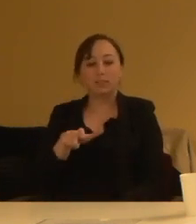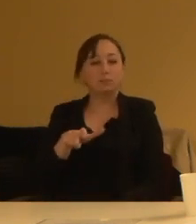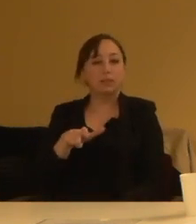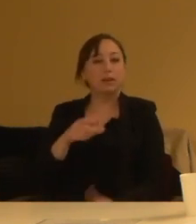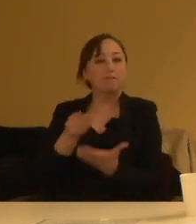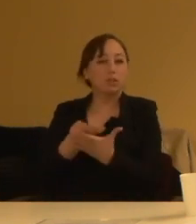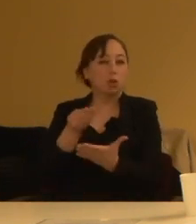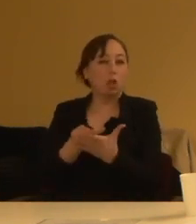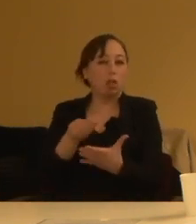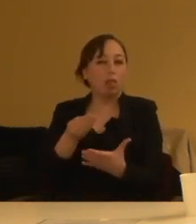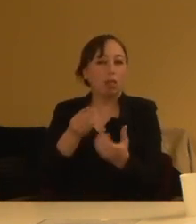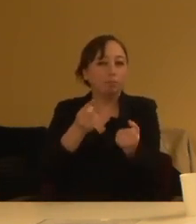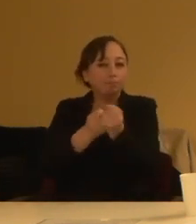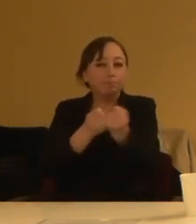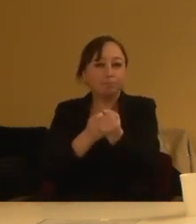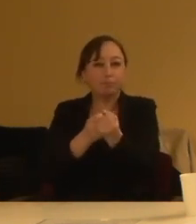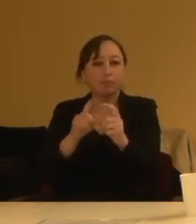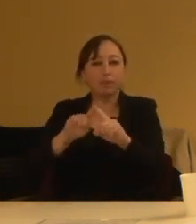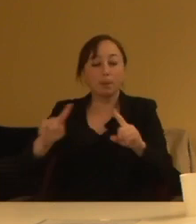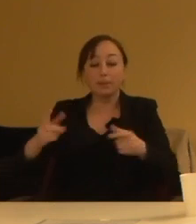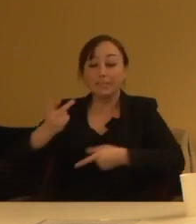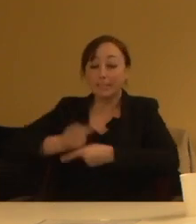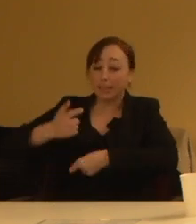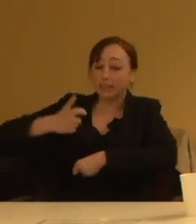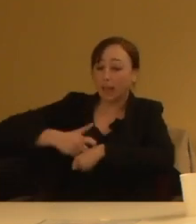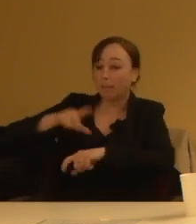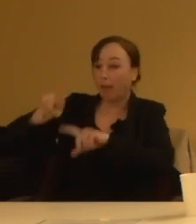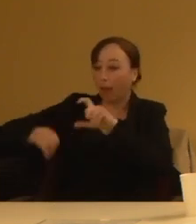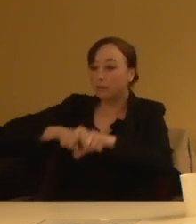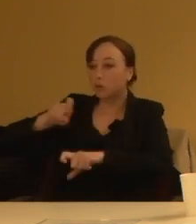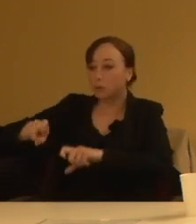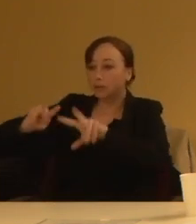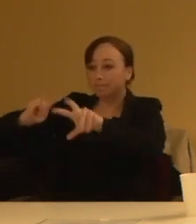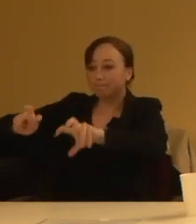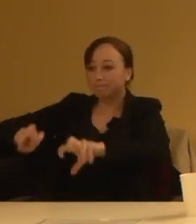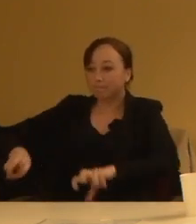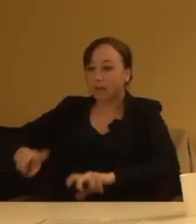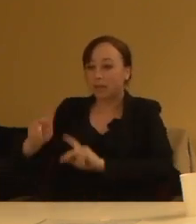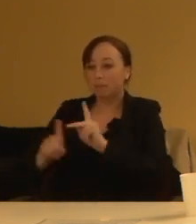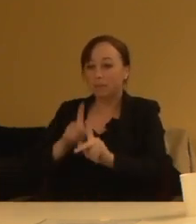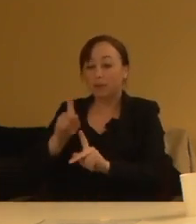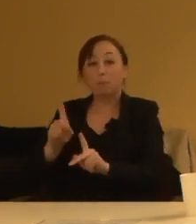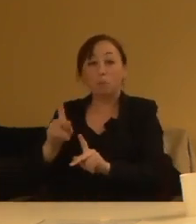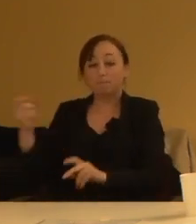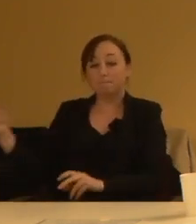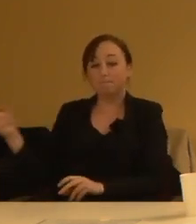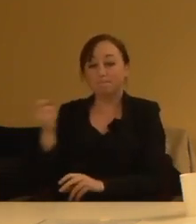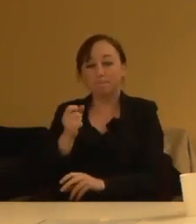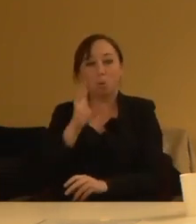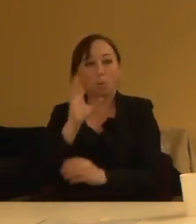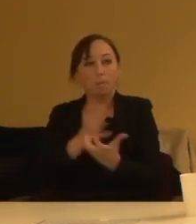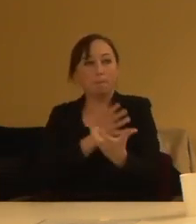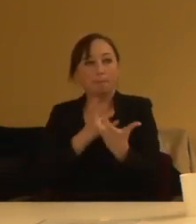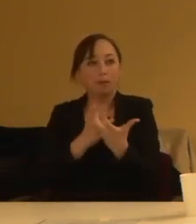but just take the time, ask the questions, get the people in the room that are gonna help serve the purposes of that play.